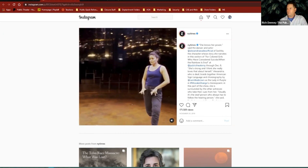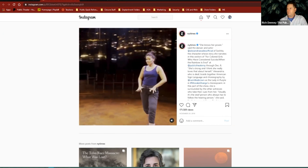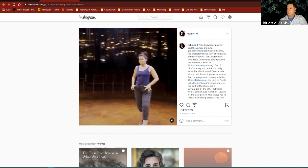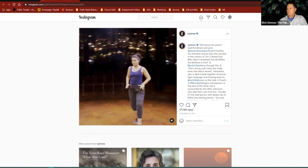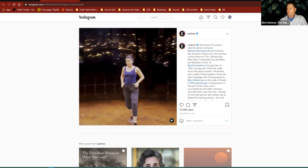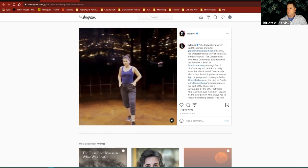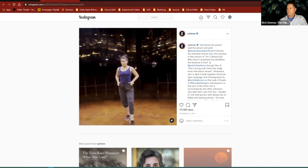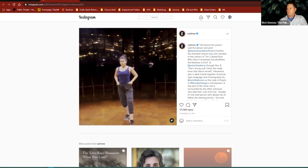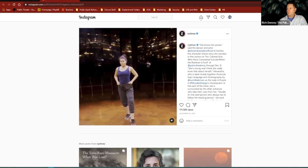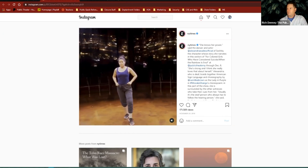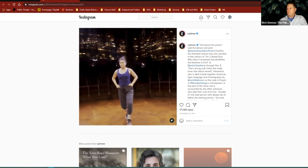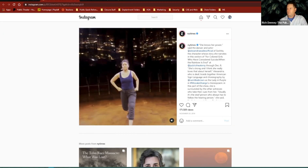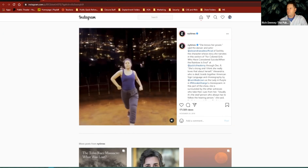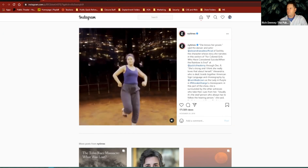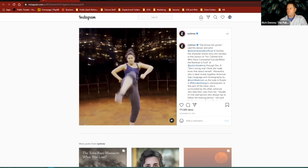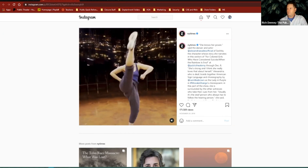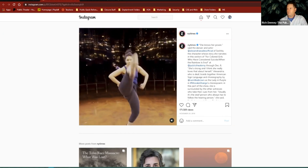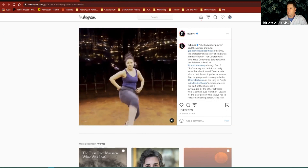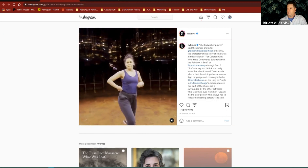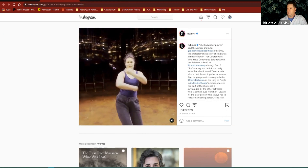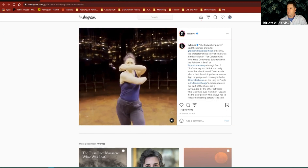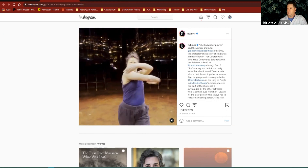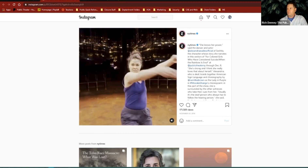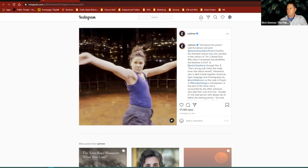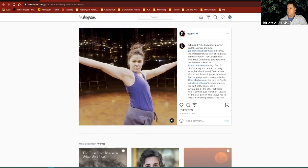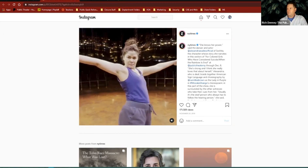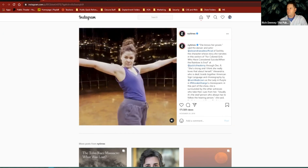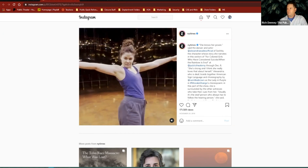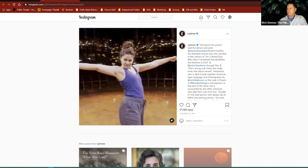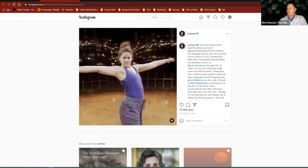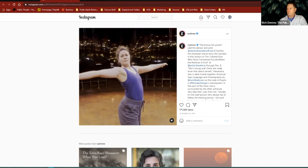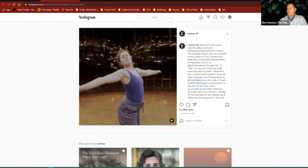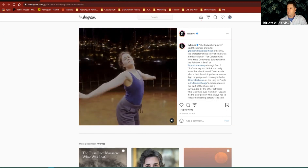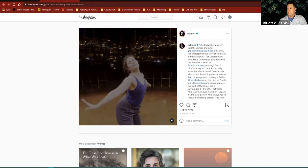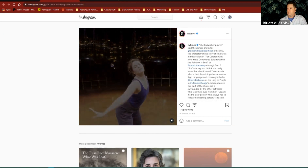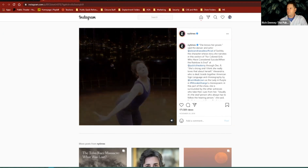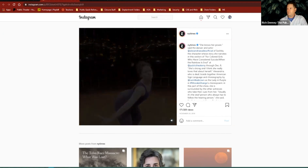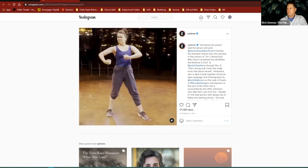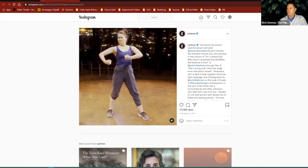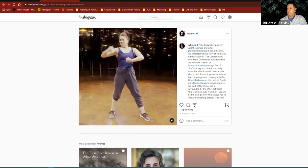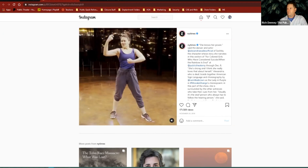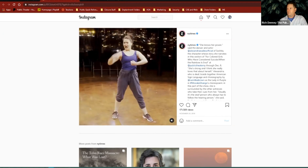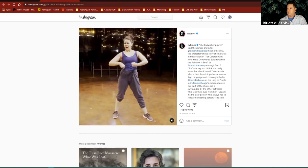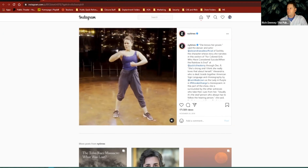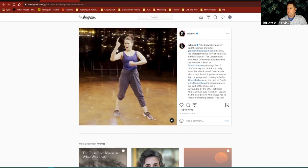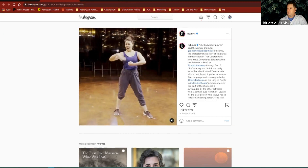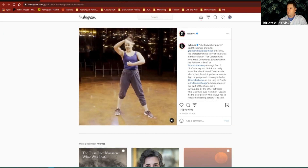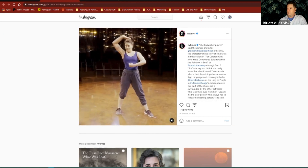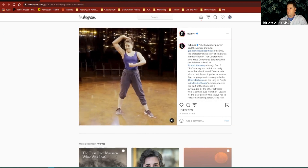leg full force through the canvas curtain, a deceptive glass stone sparkle, one of the wrestlers had finally.